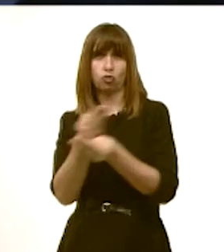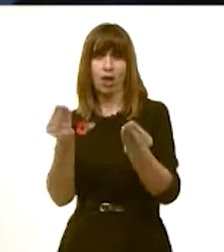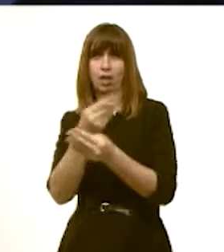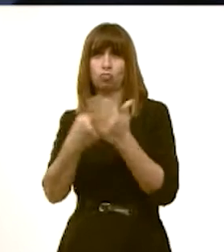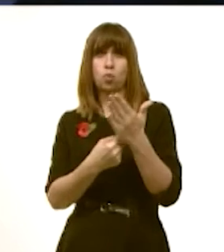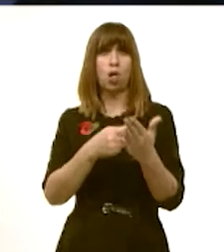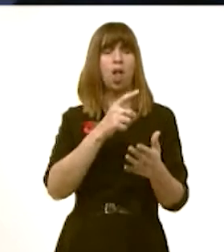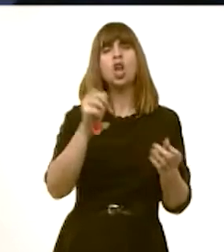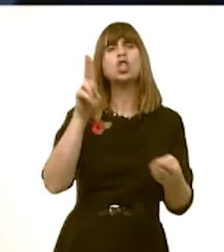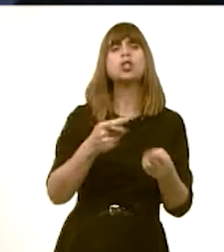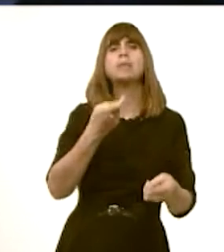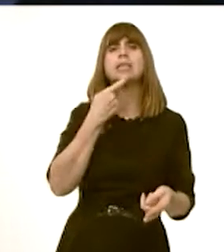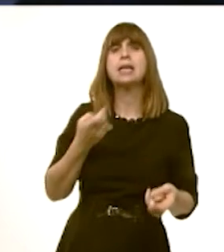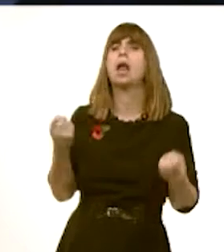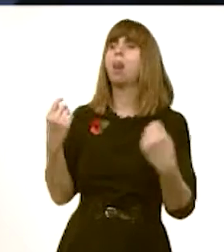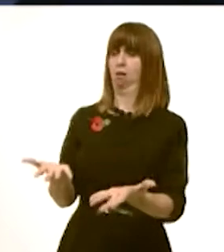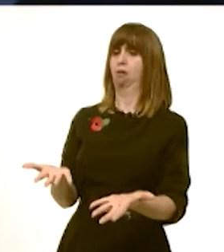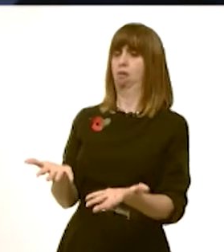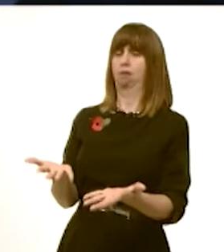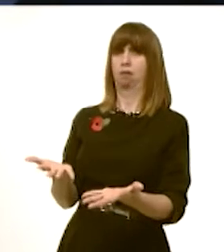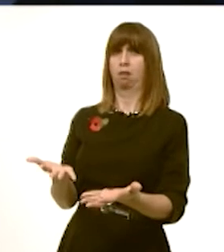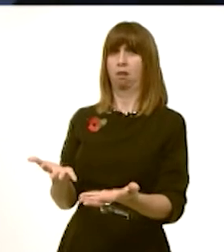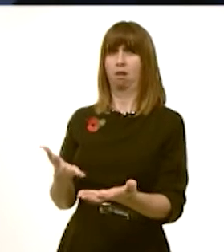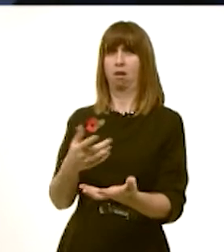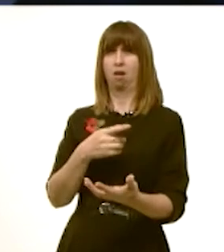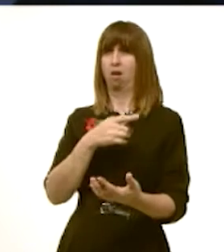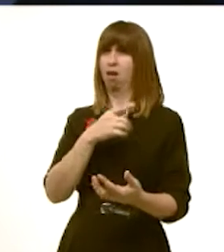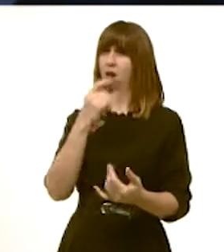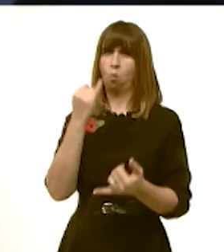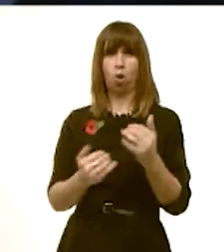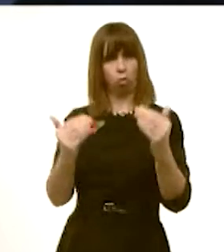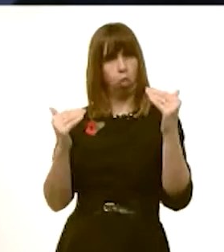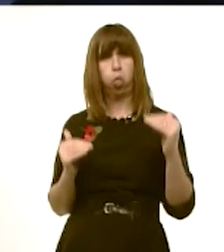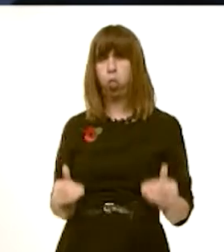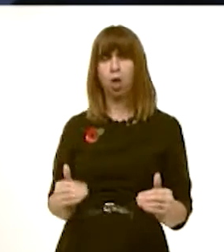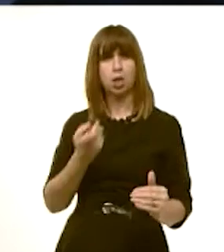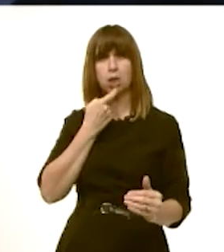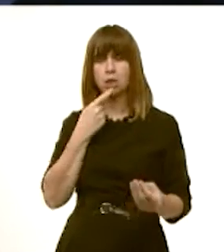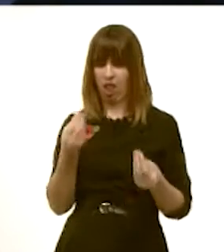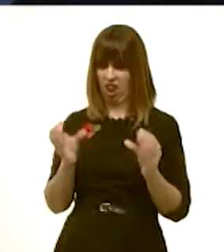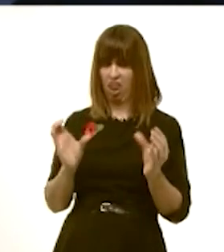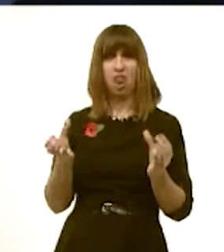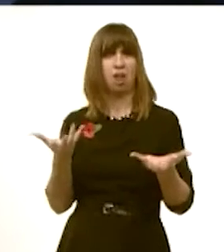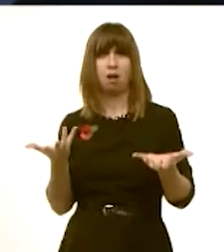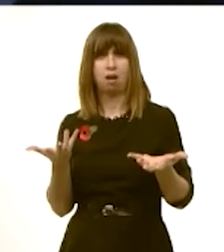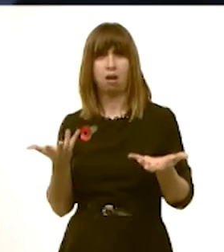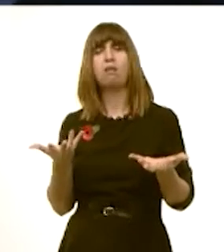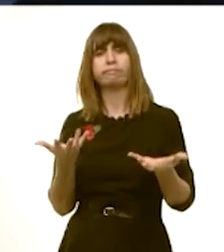steel on European markets worse, not better? And have you or any of your Ministers, as you have indicated, had any additional conversations